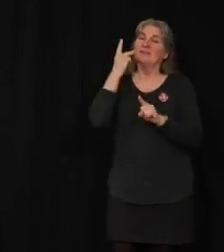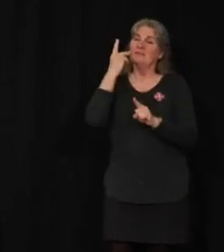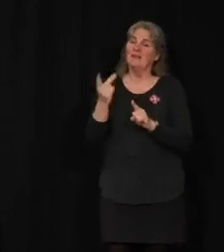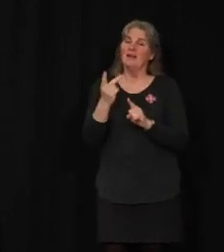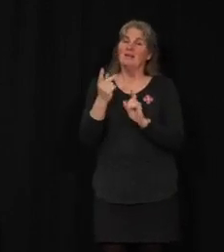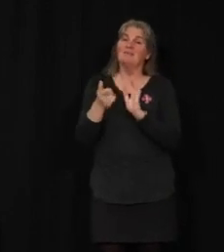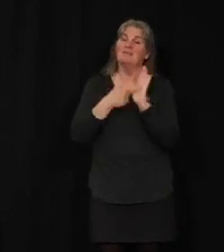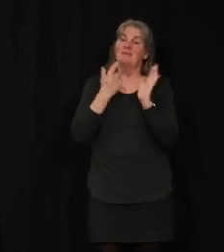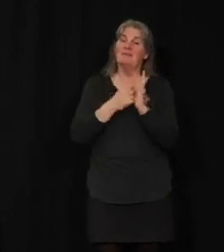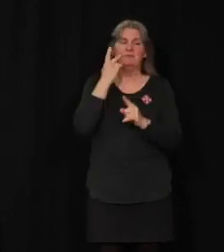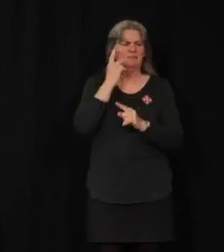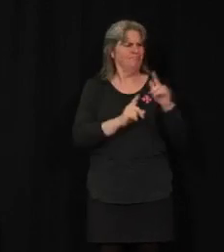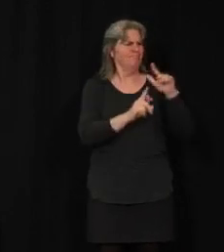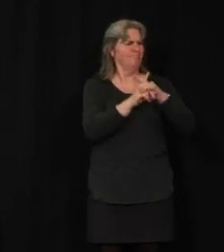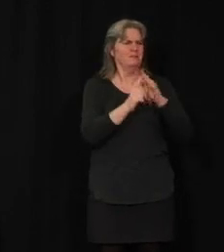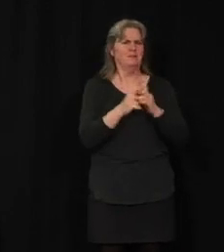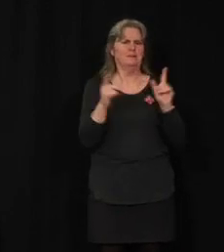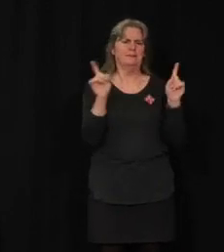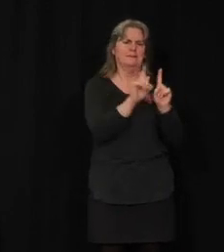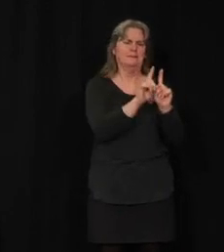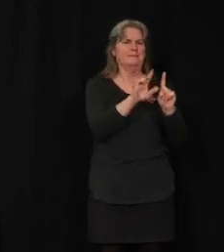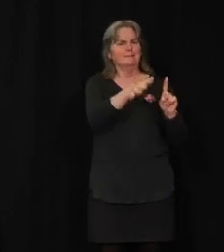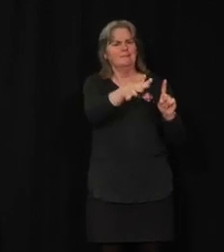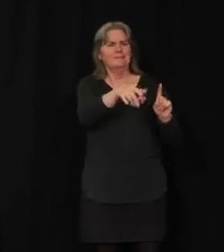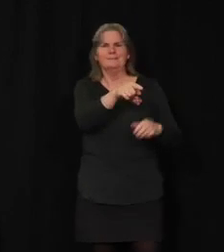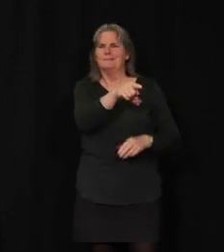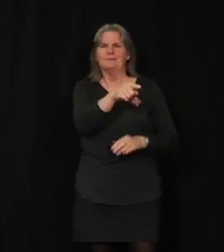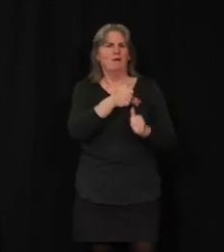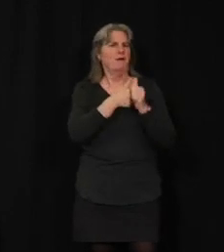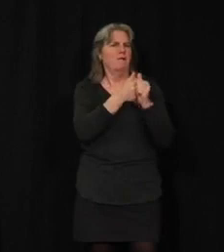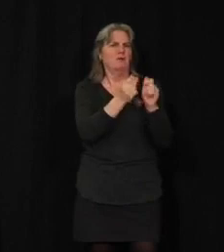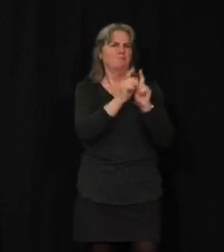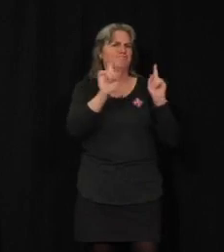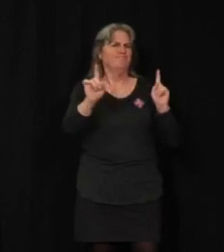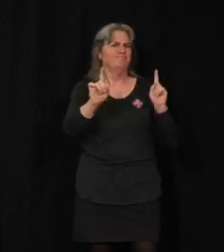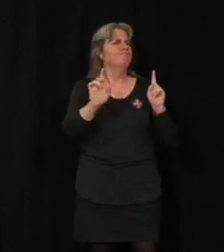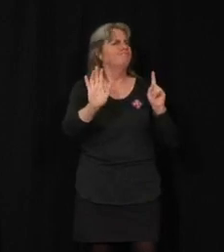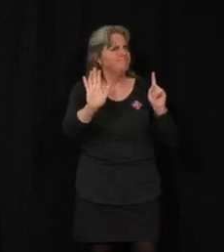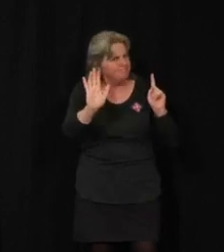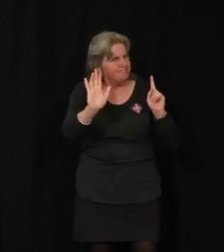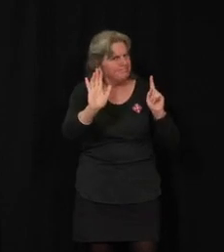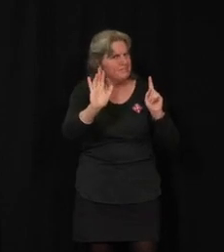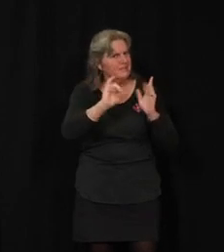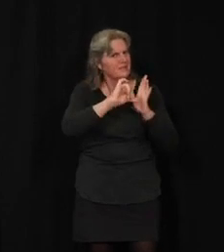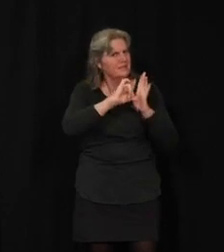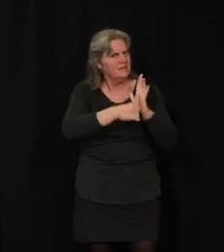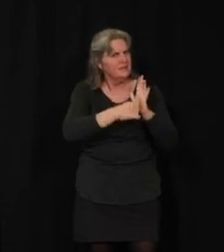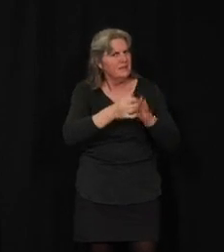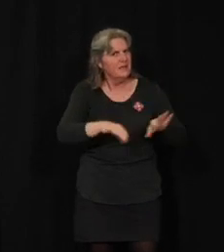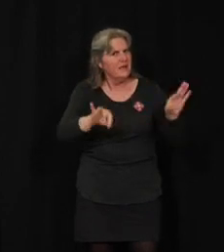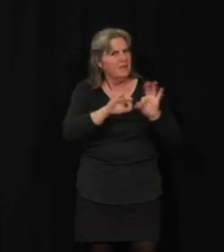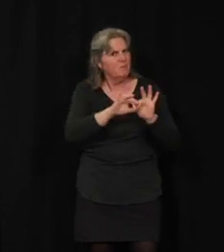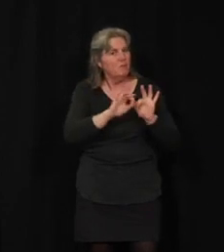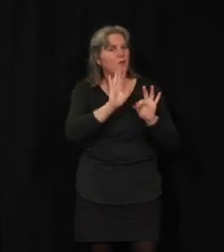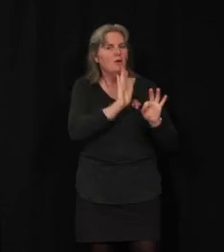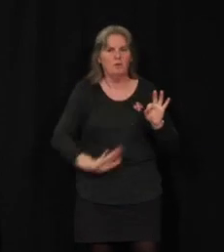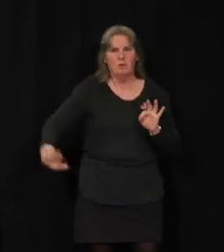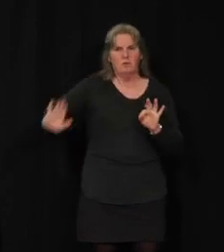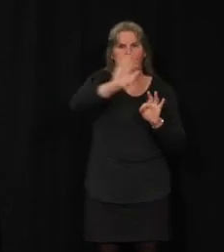situations here and there where this is not being observed. I must stress to people that it is on the individual to follow